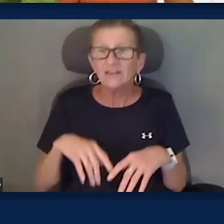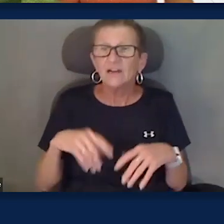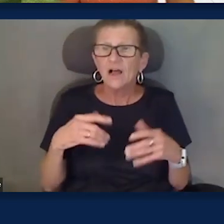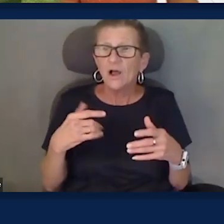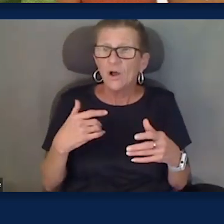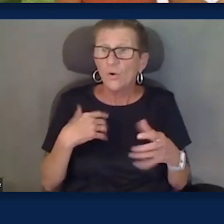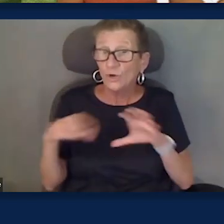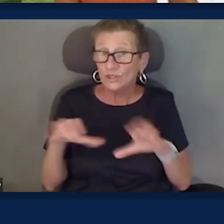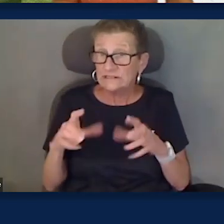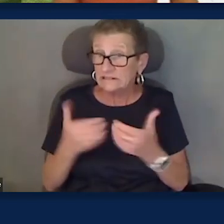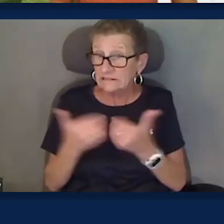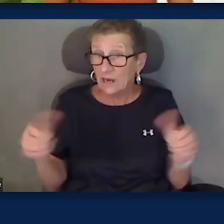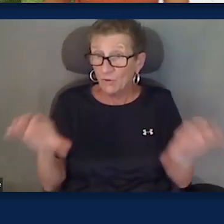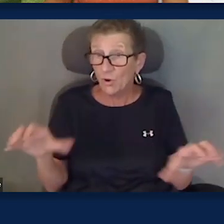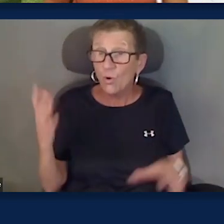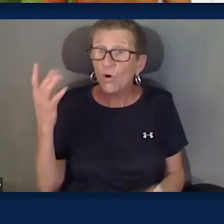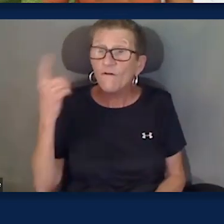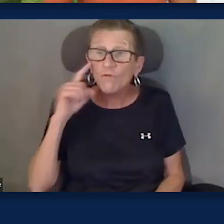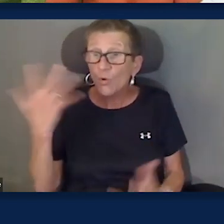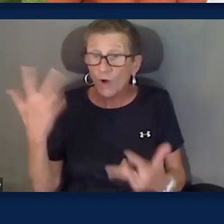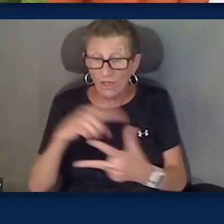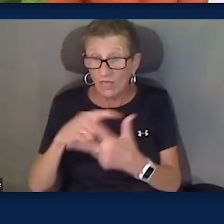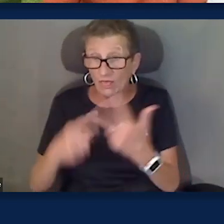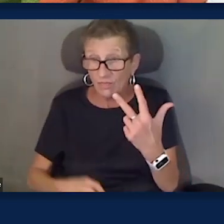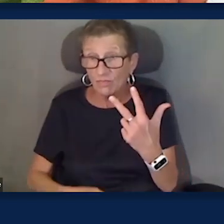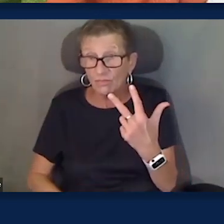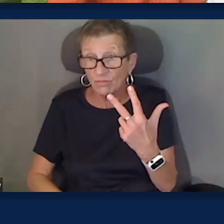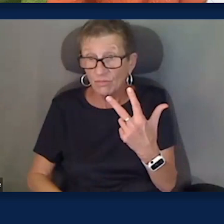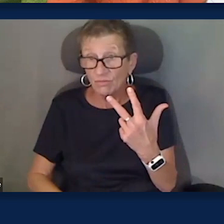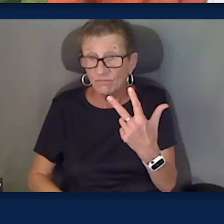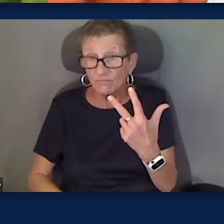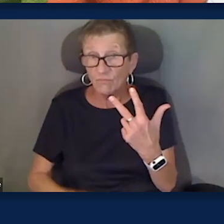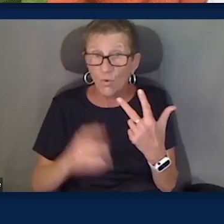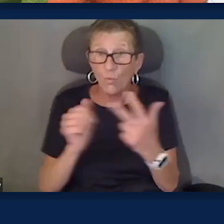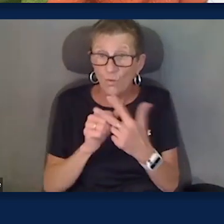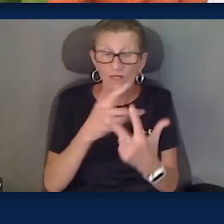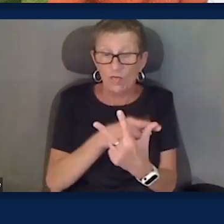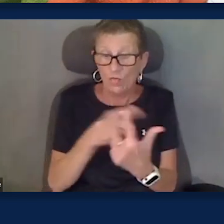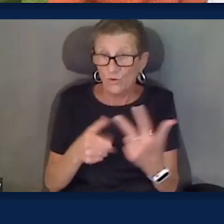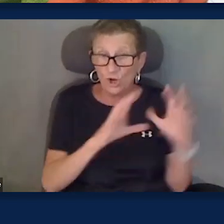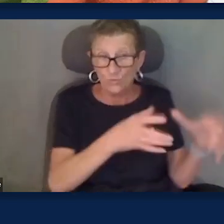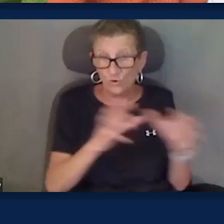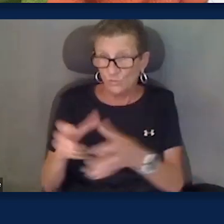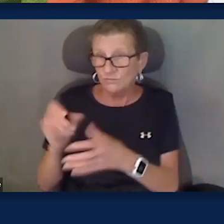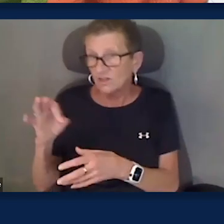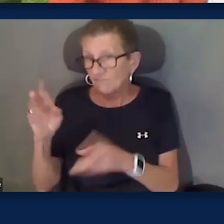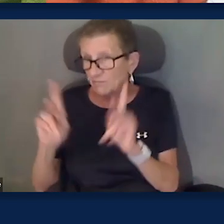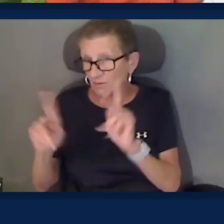And we do that separately for these three cohorts of adults with physical disability.